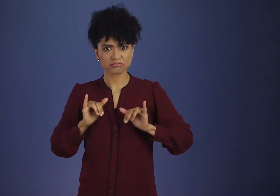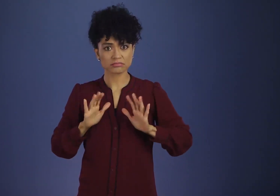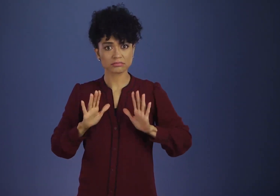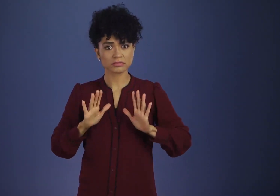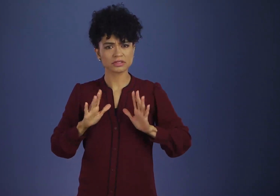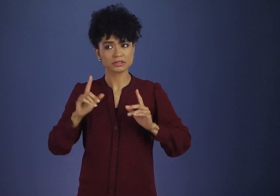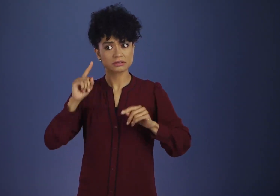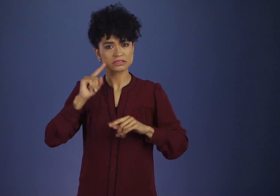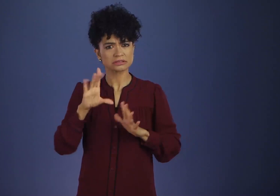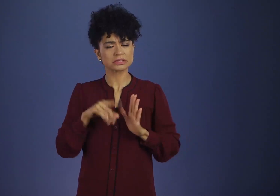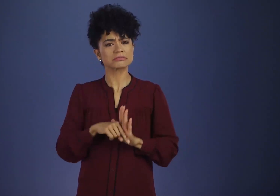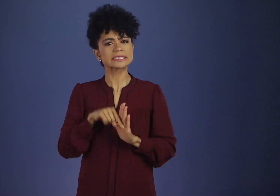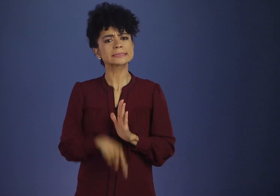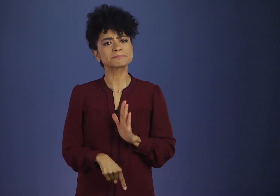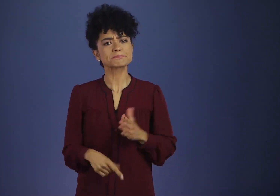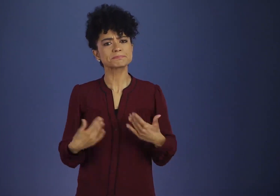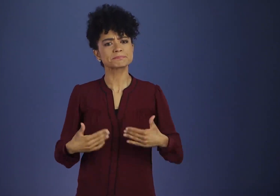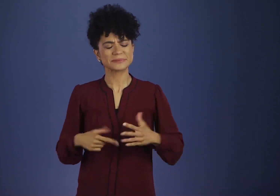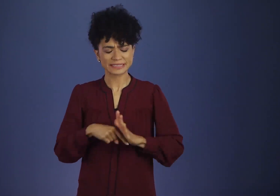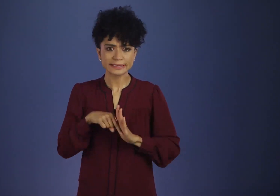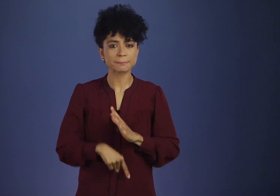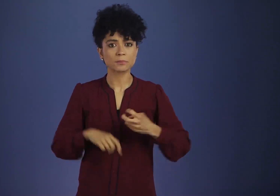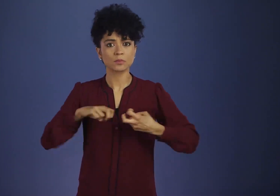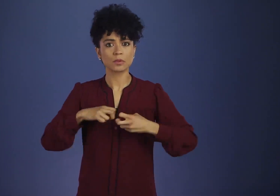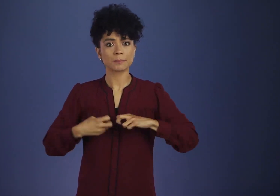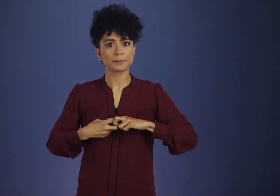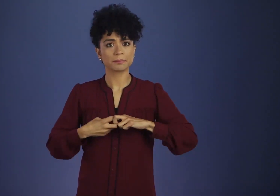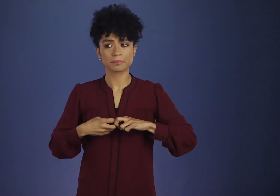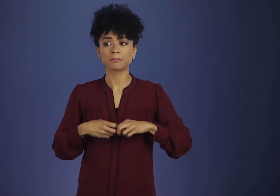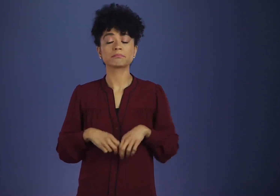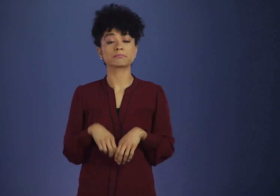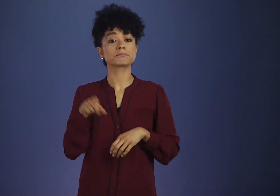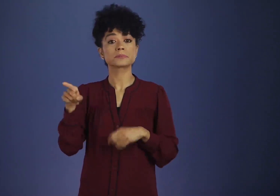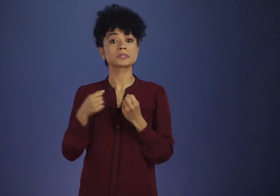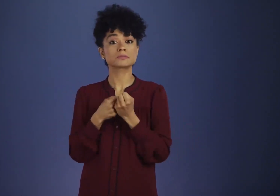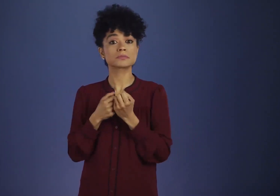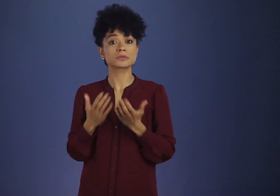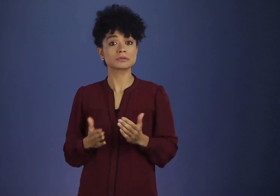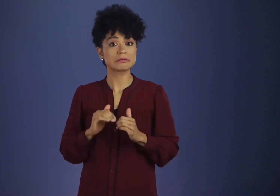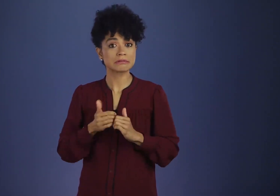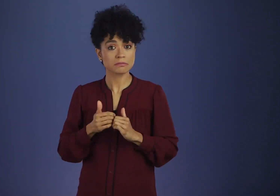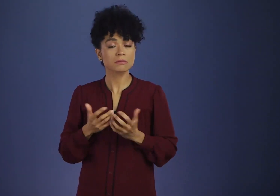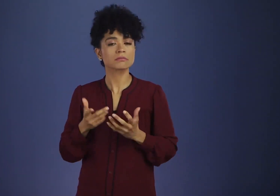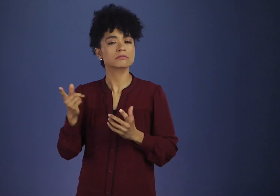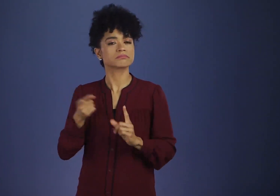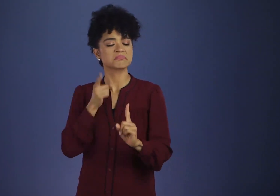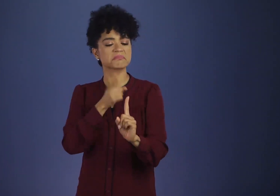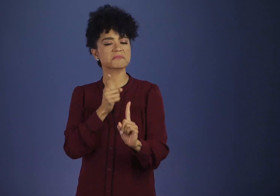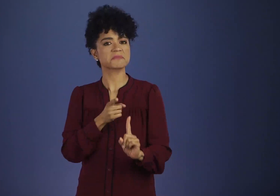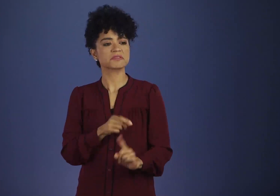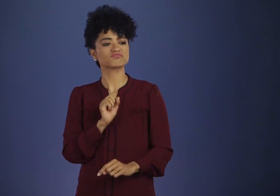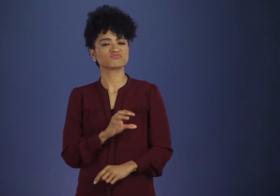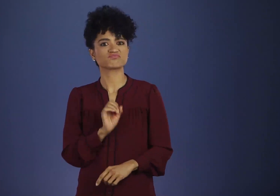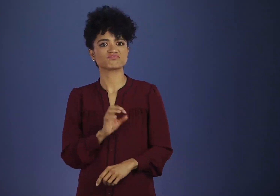Relentlessly deepening our dilemma, our sponsors pointed out our increasing sensitivity to alcohol —